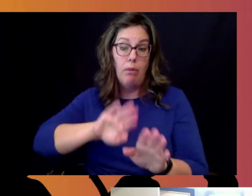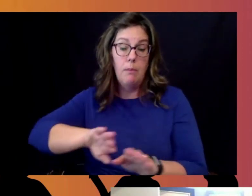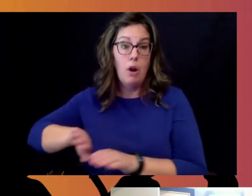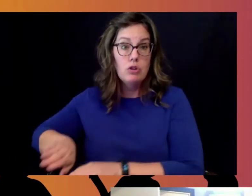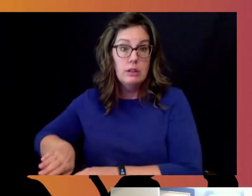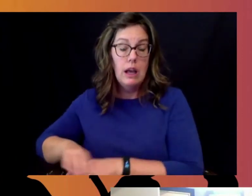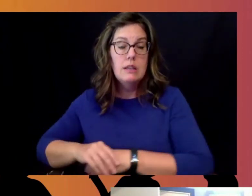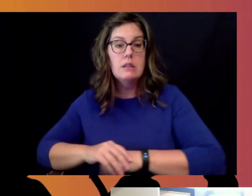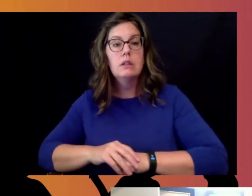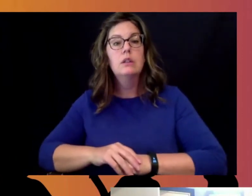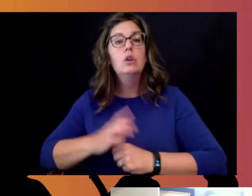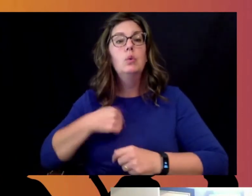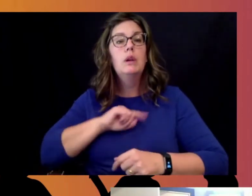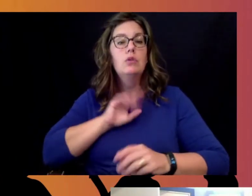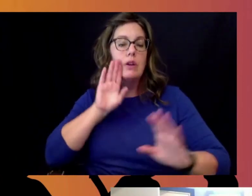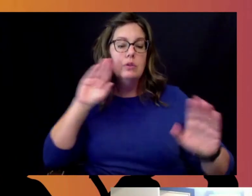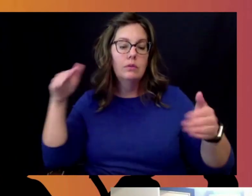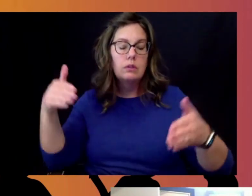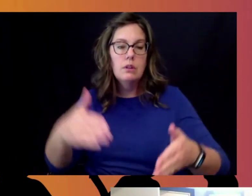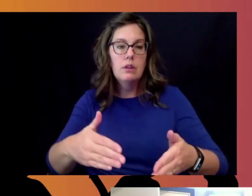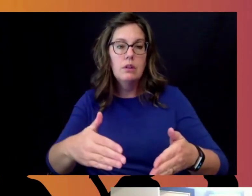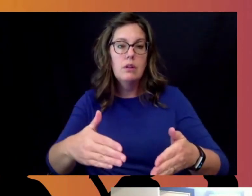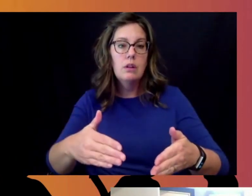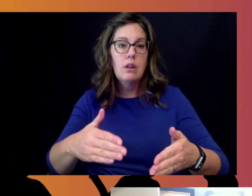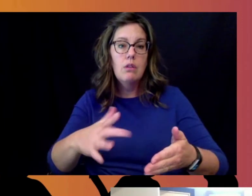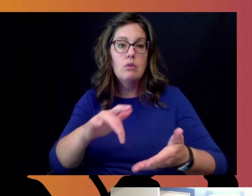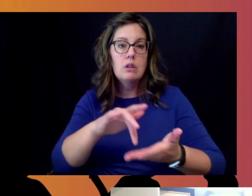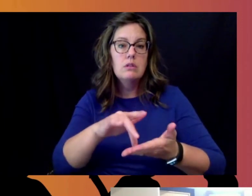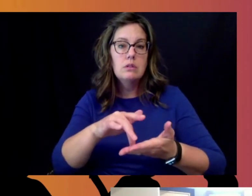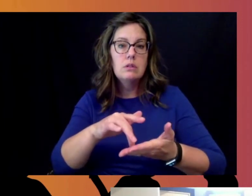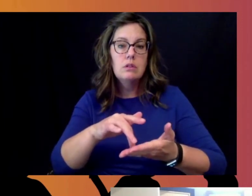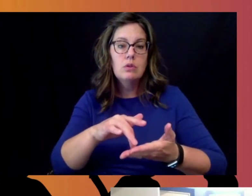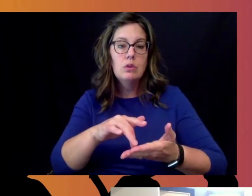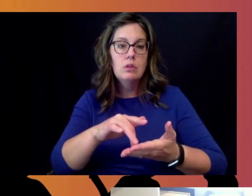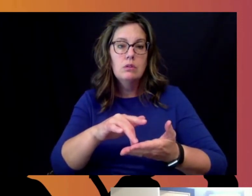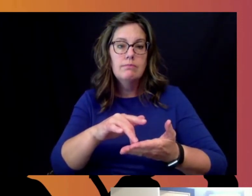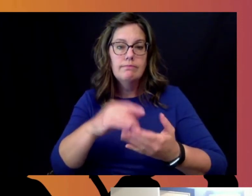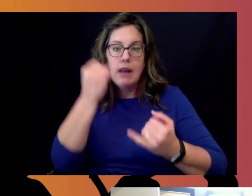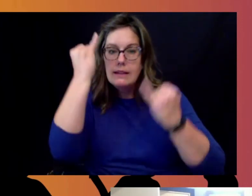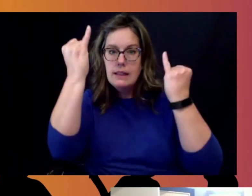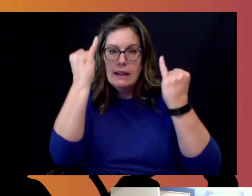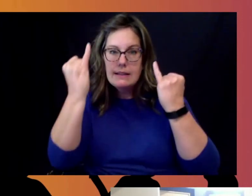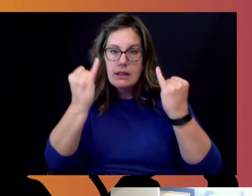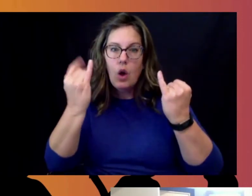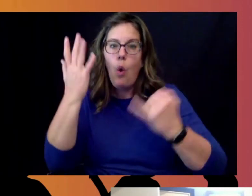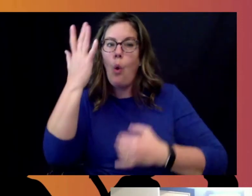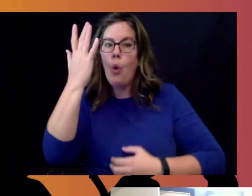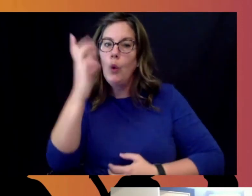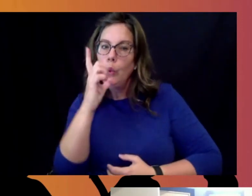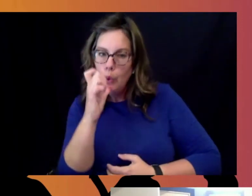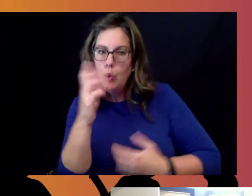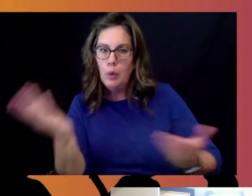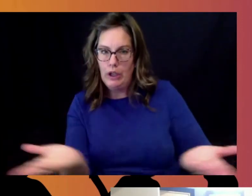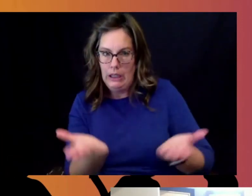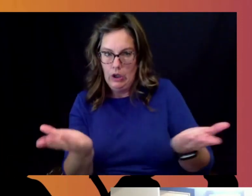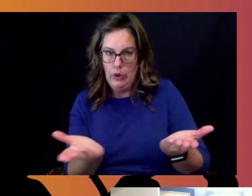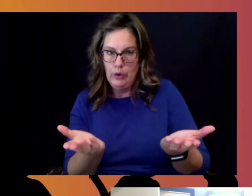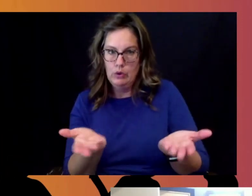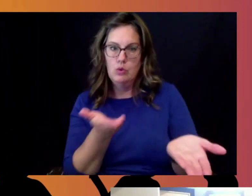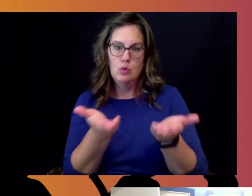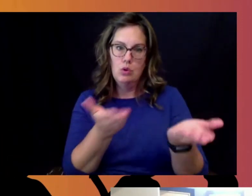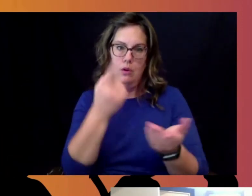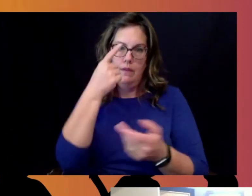those to those central focuses of ours about who it is we're here to serve in the black community